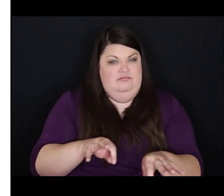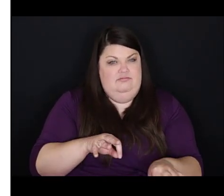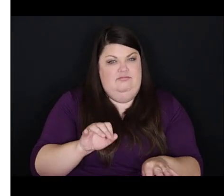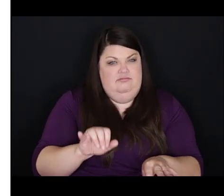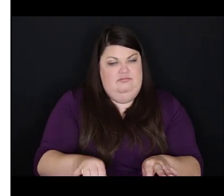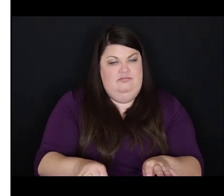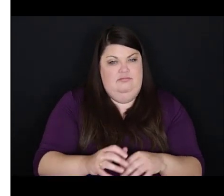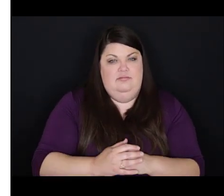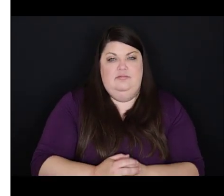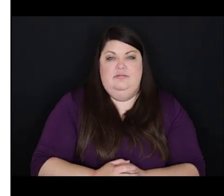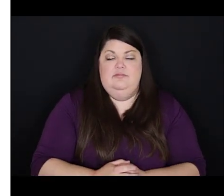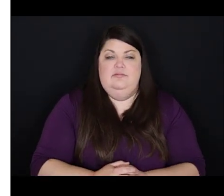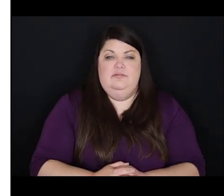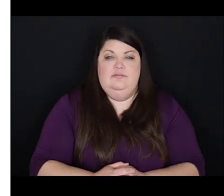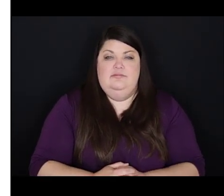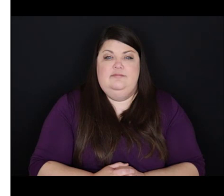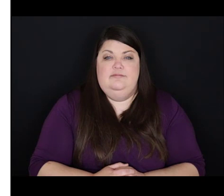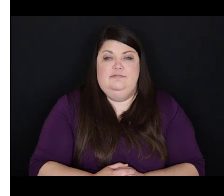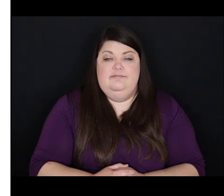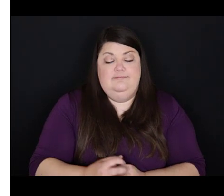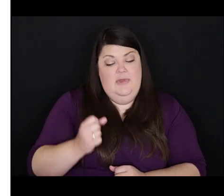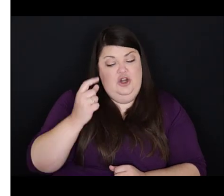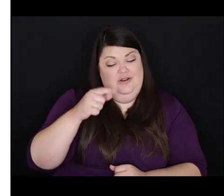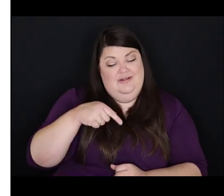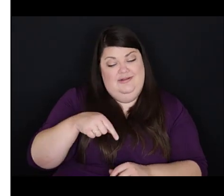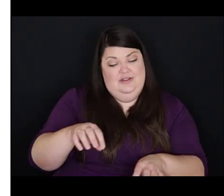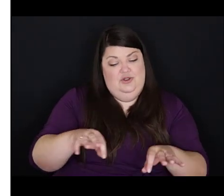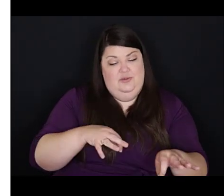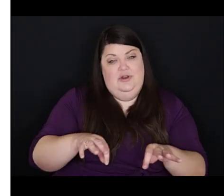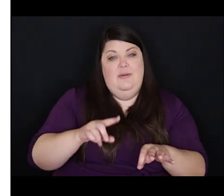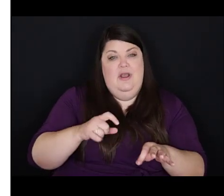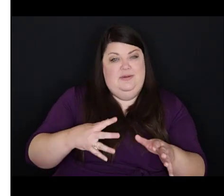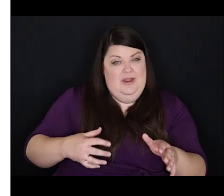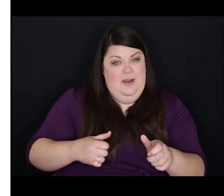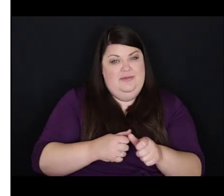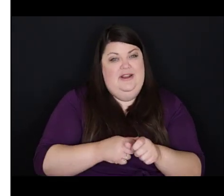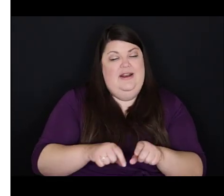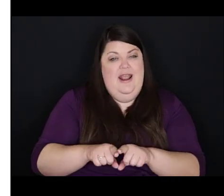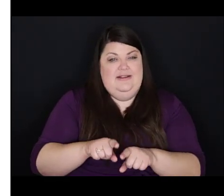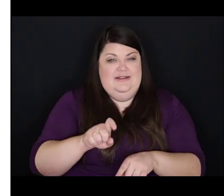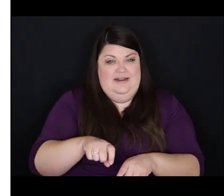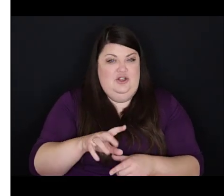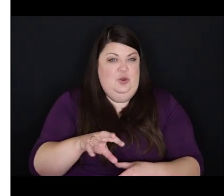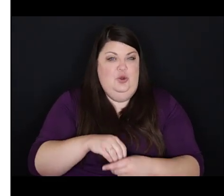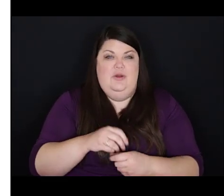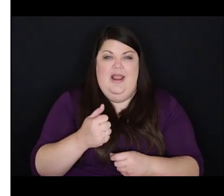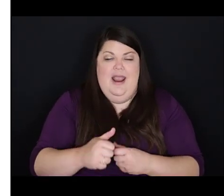Note that this Description must be updated as needed to include any new projects for